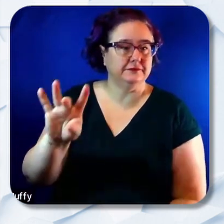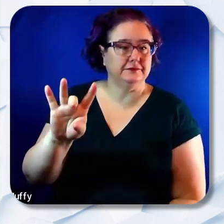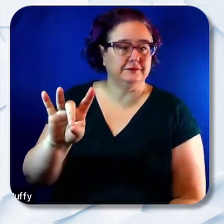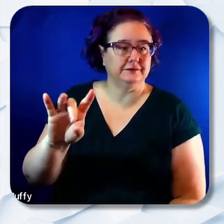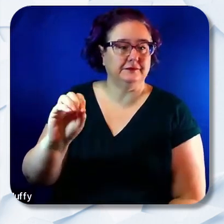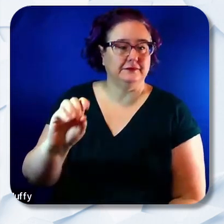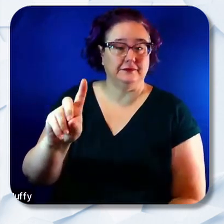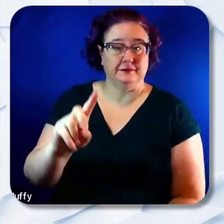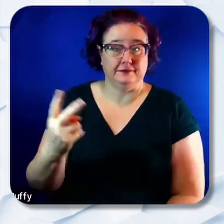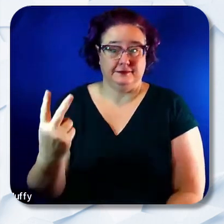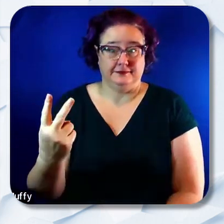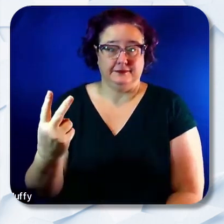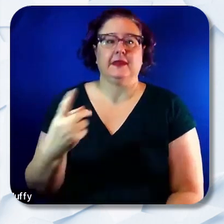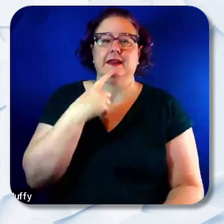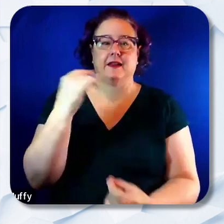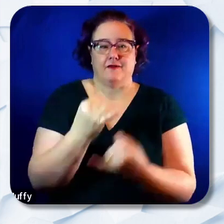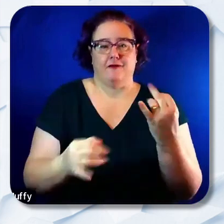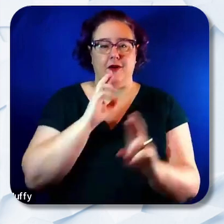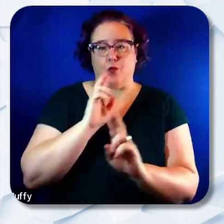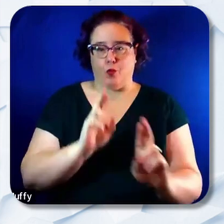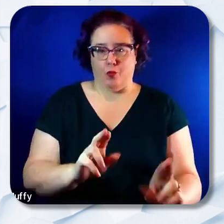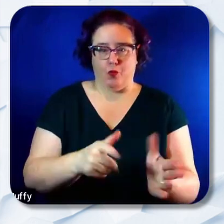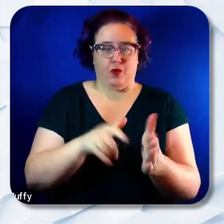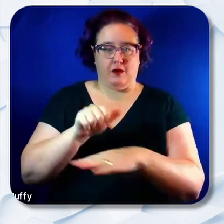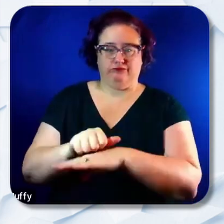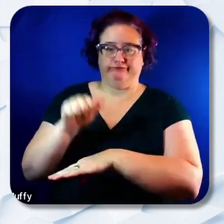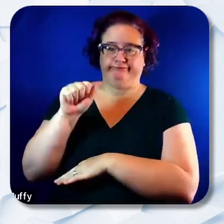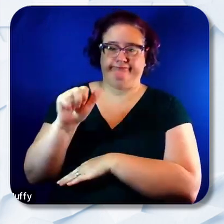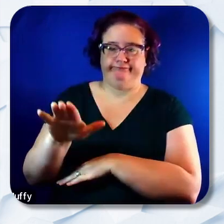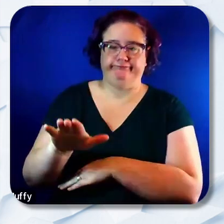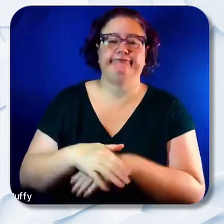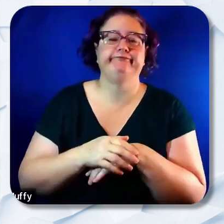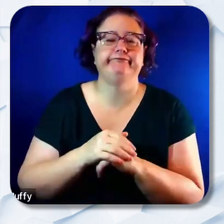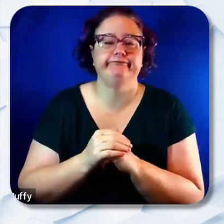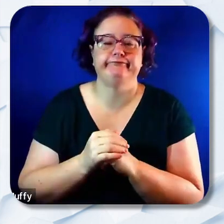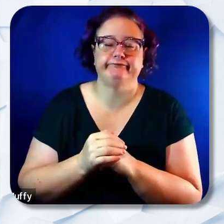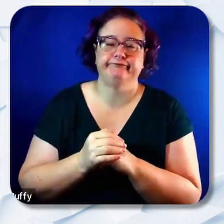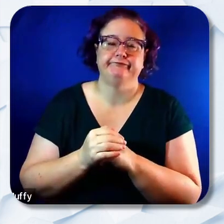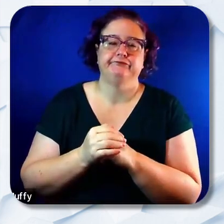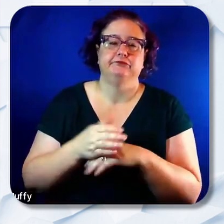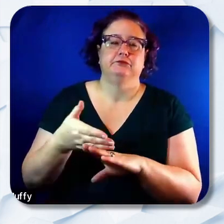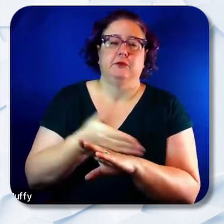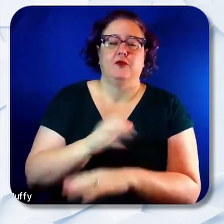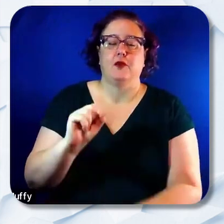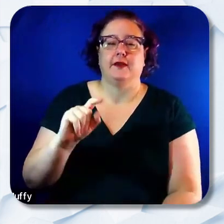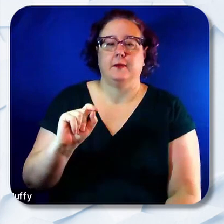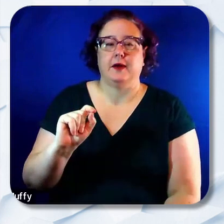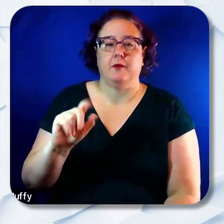A final report must be submitted on or before September 30th, 2026.